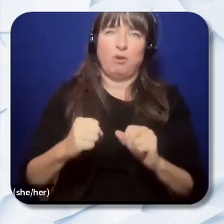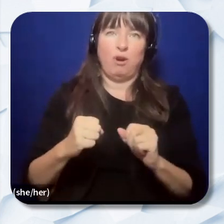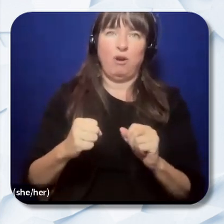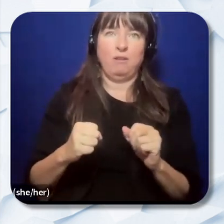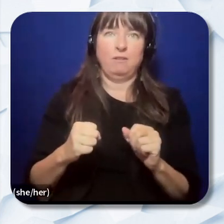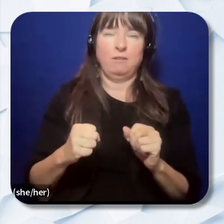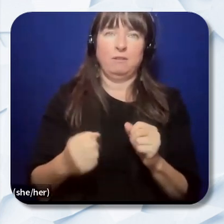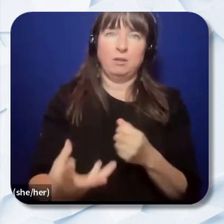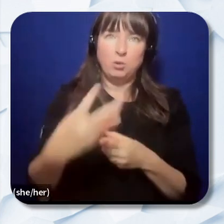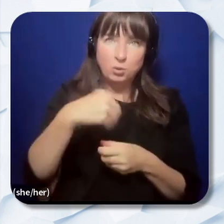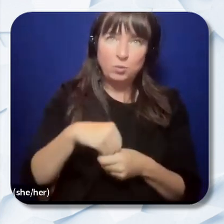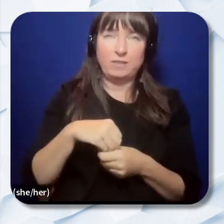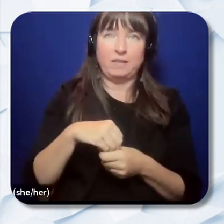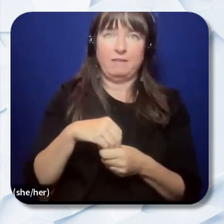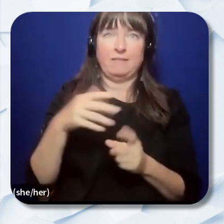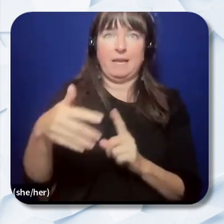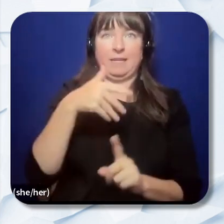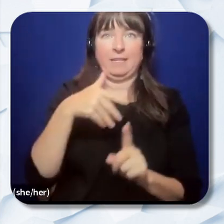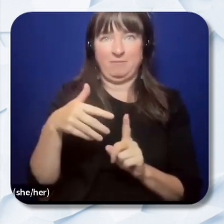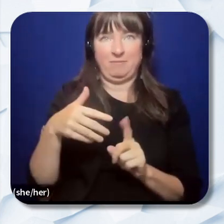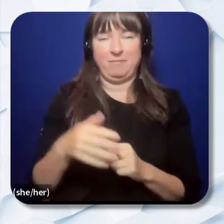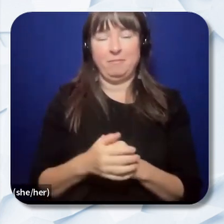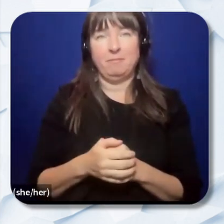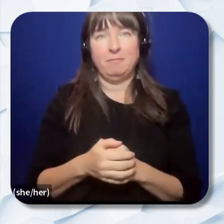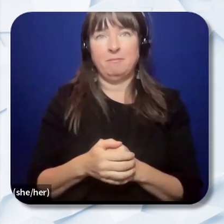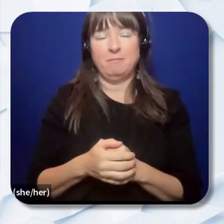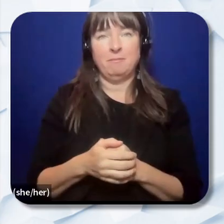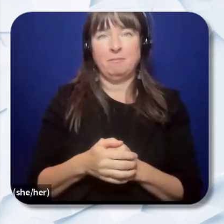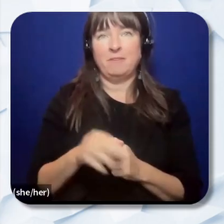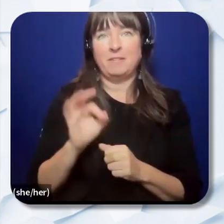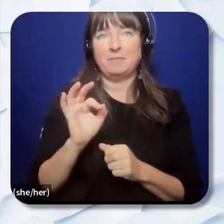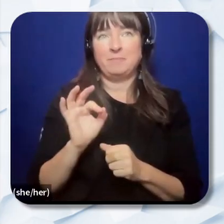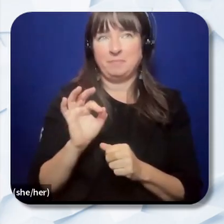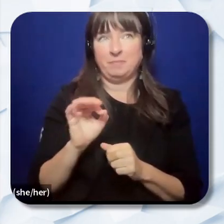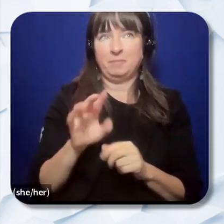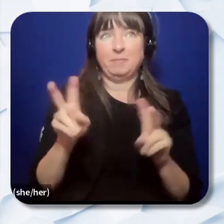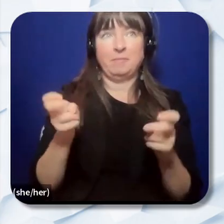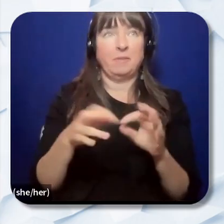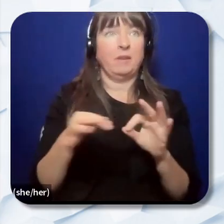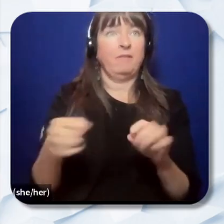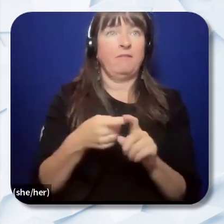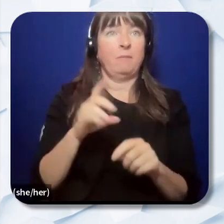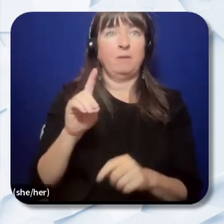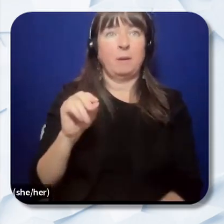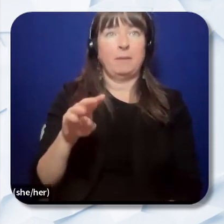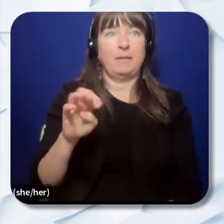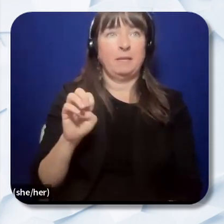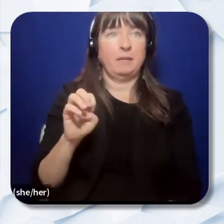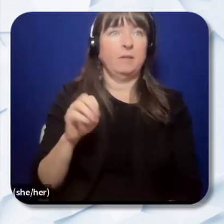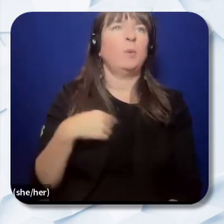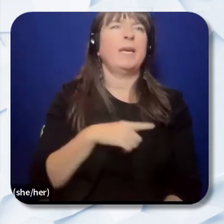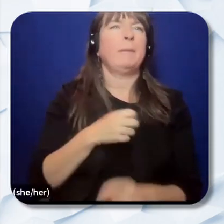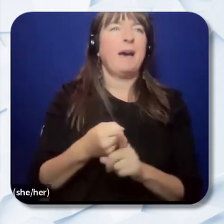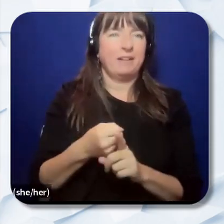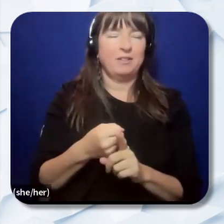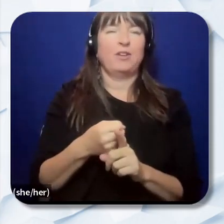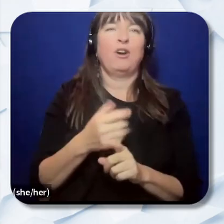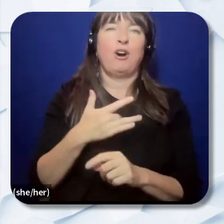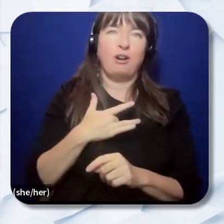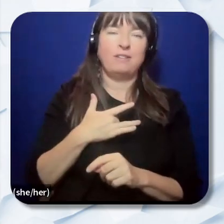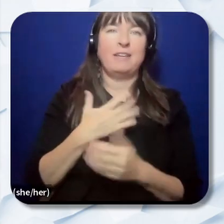setting. So just a quick quote from Dominique “We impact the hearts hands brain of children.”